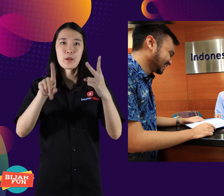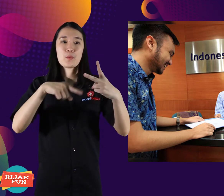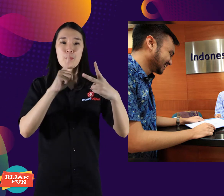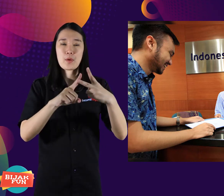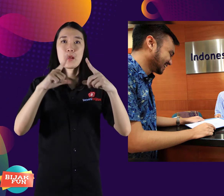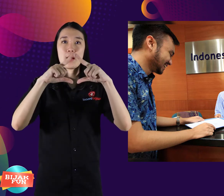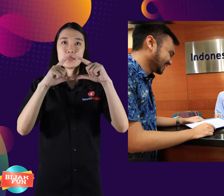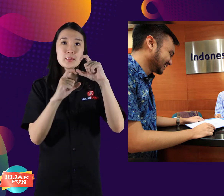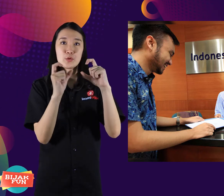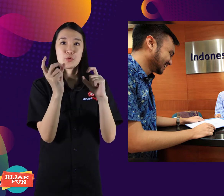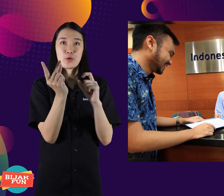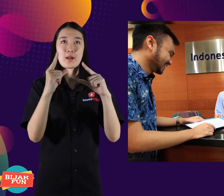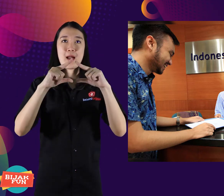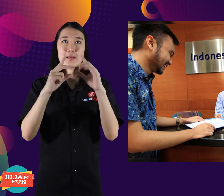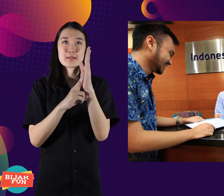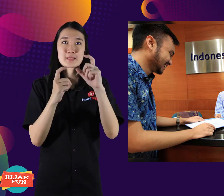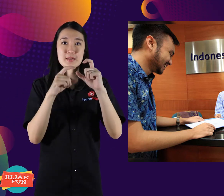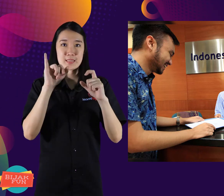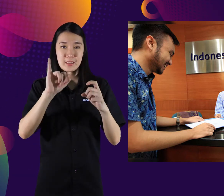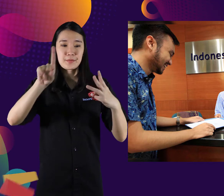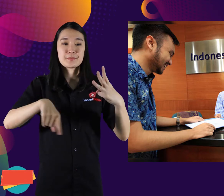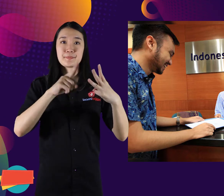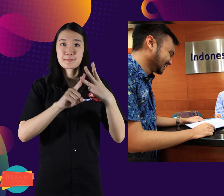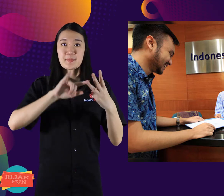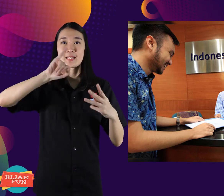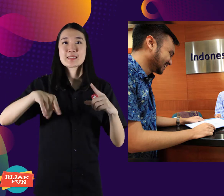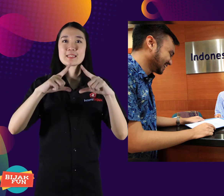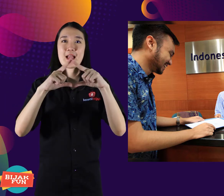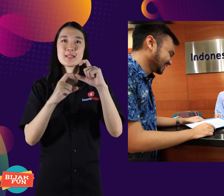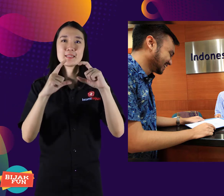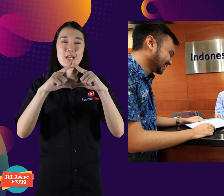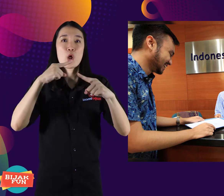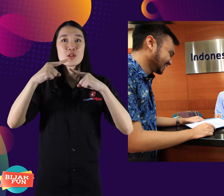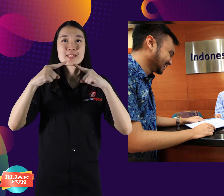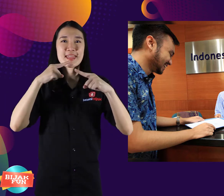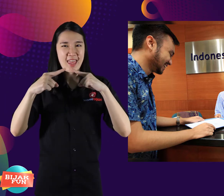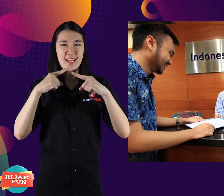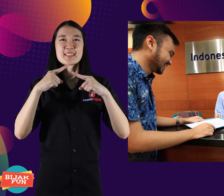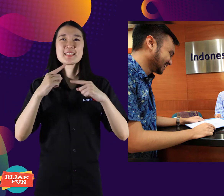2. Insurance. 3. Consulting services.